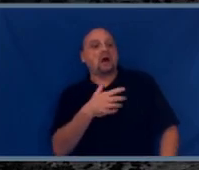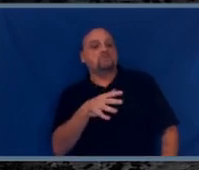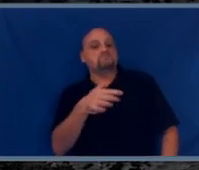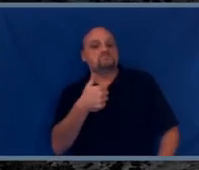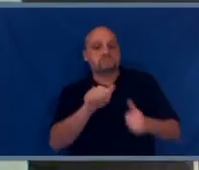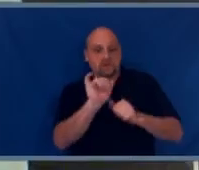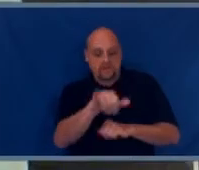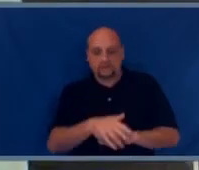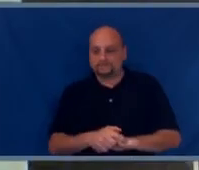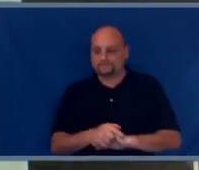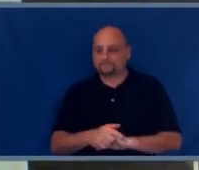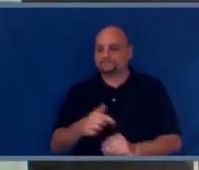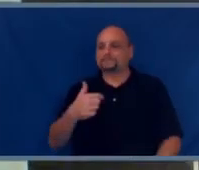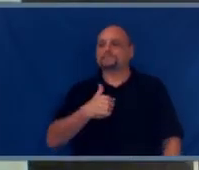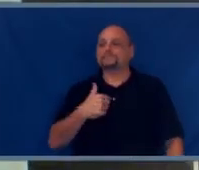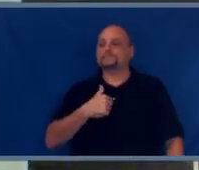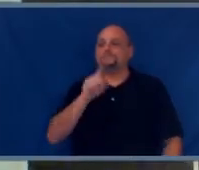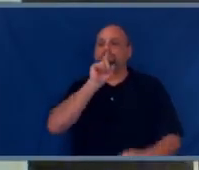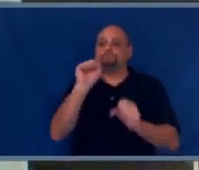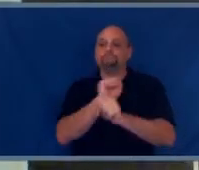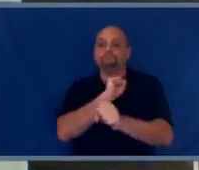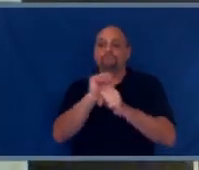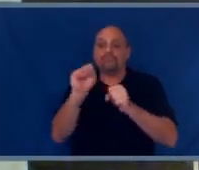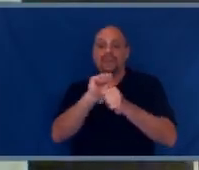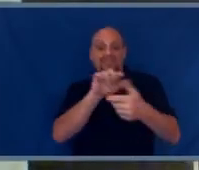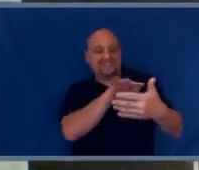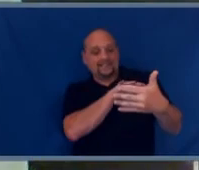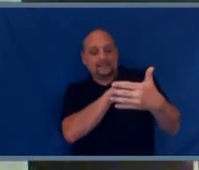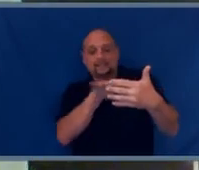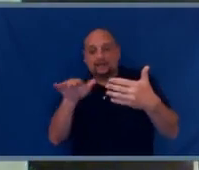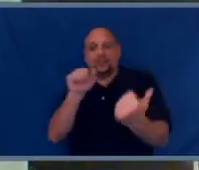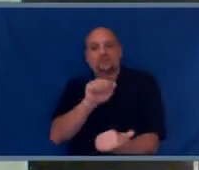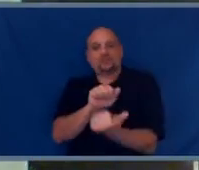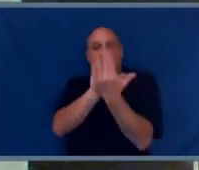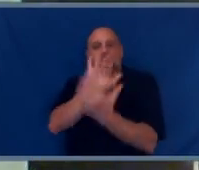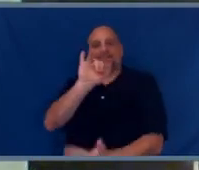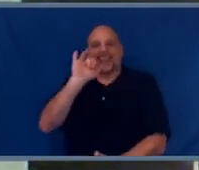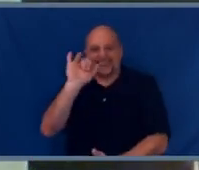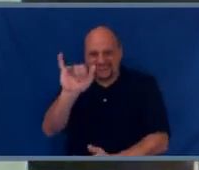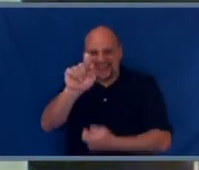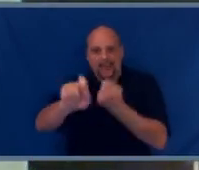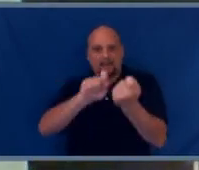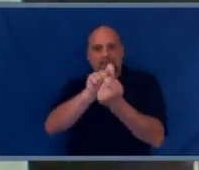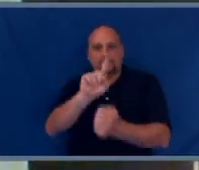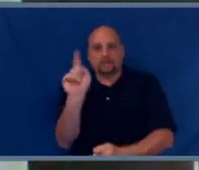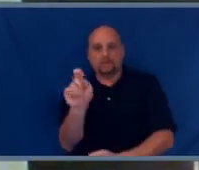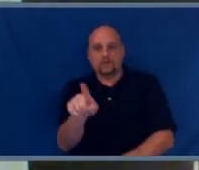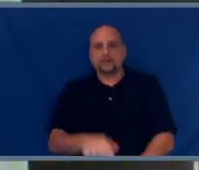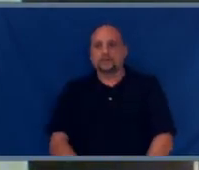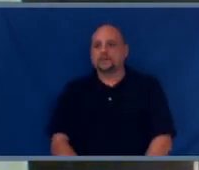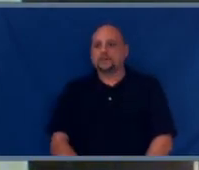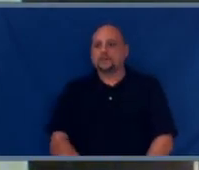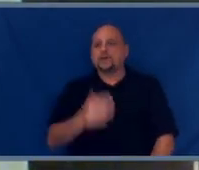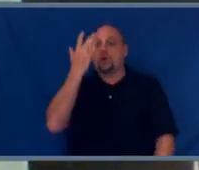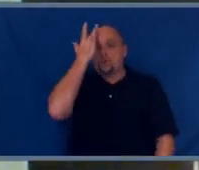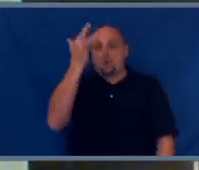AGAIN. I LED UP A STUDY TO ADDRESS THAT